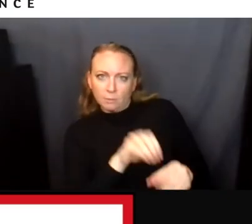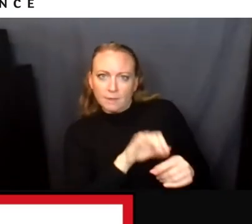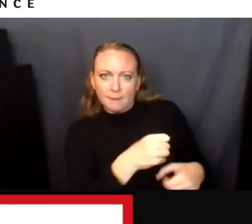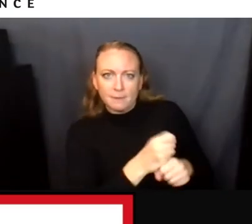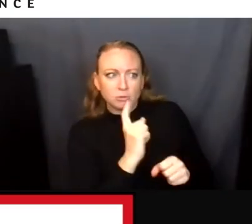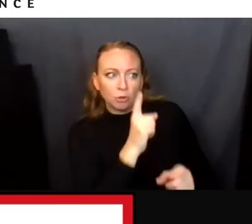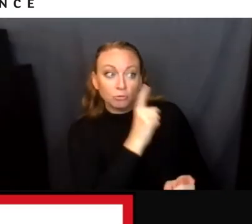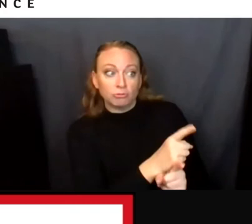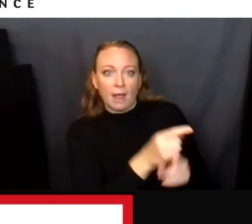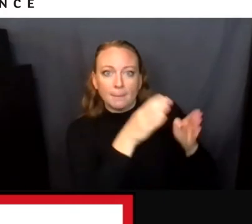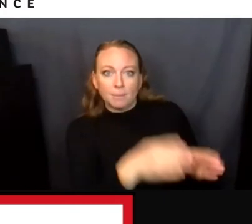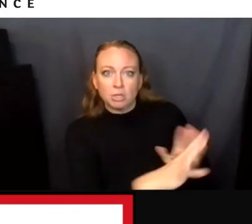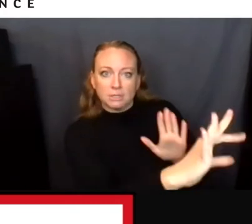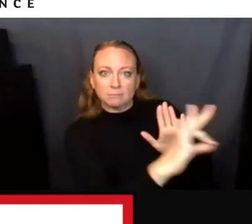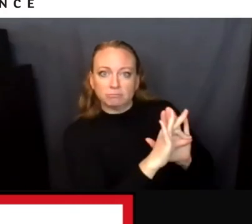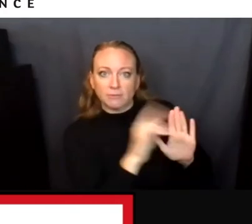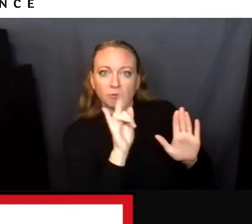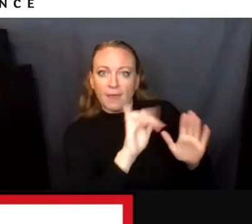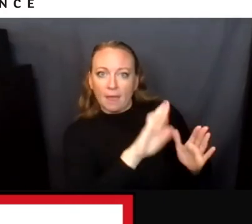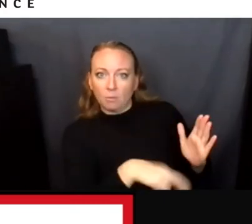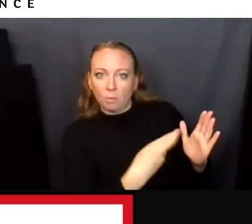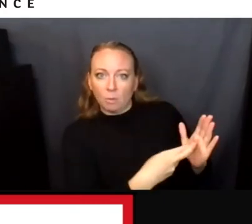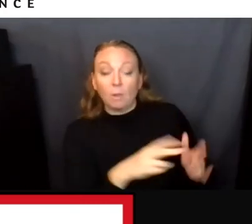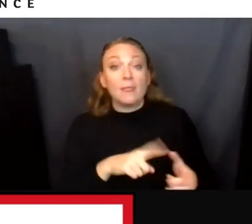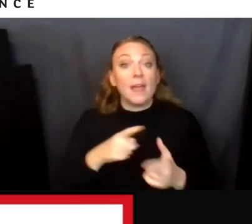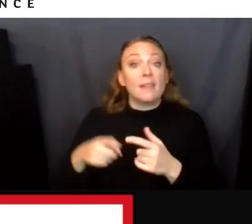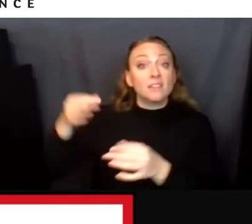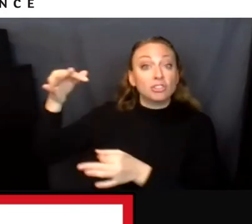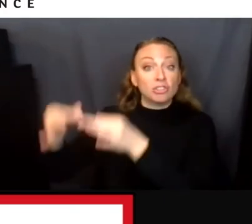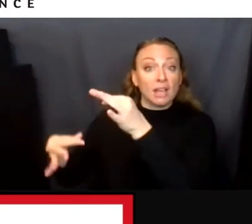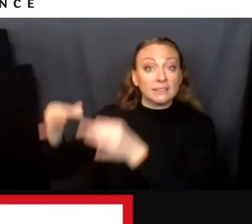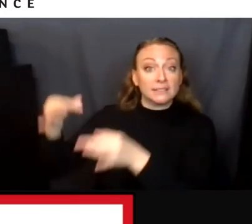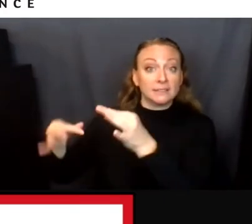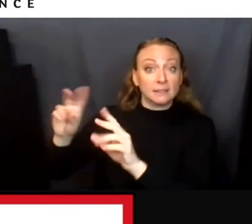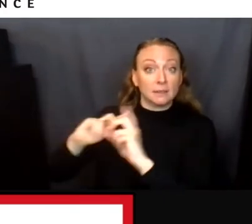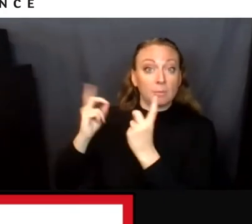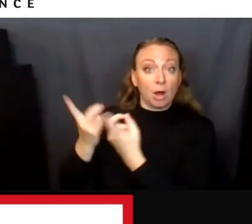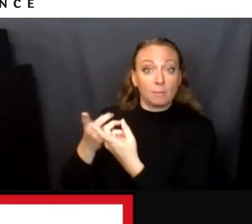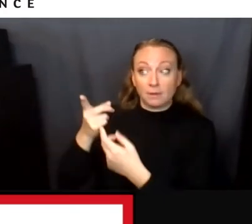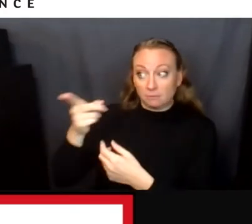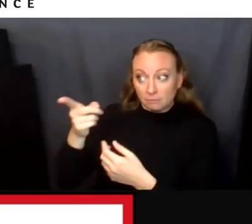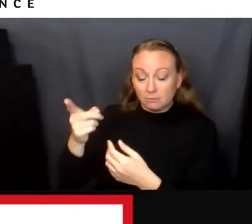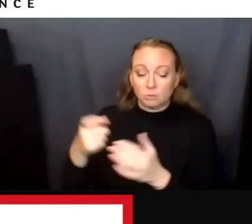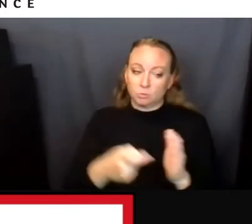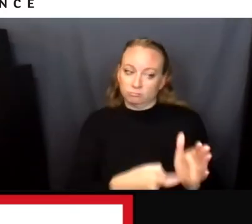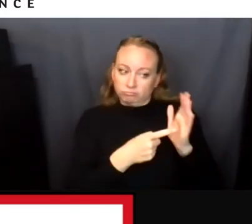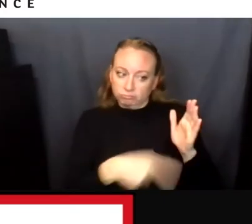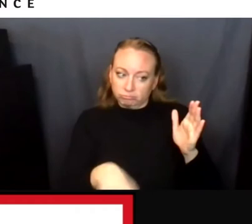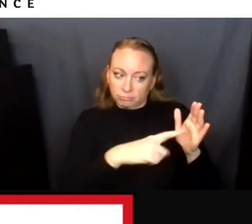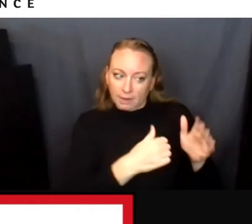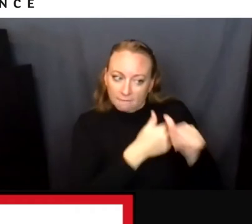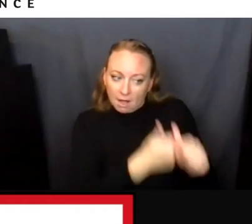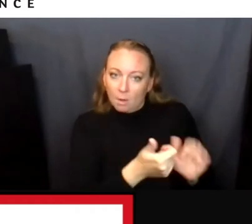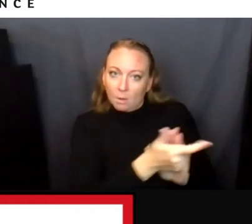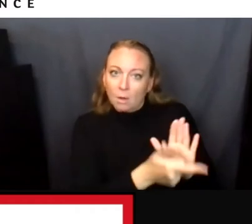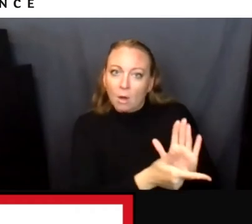That then to get the justice department to enforce the law in regards to internet access.